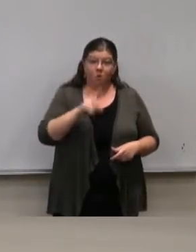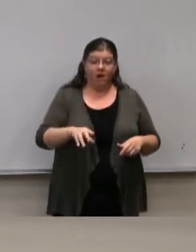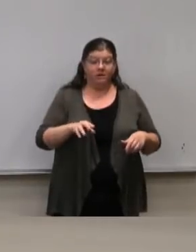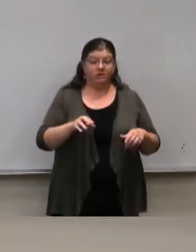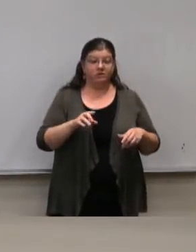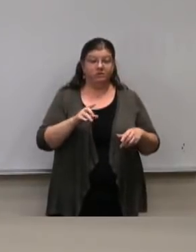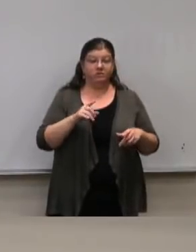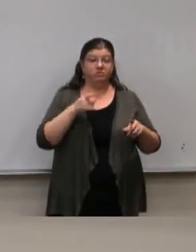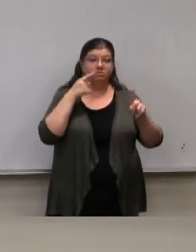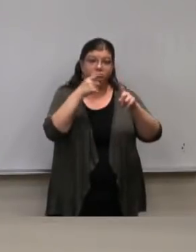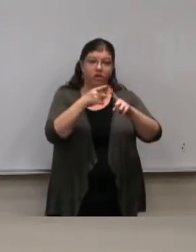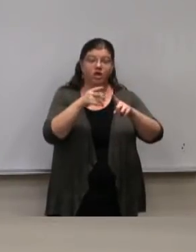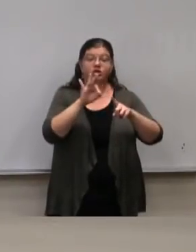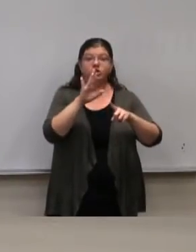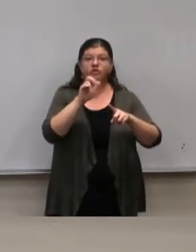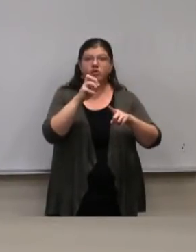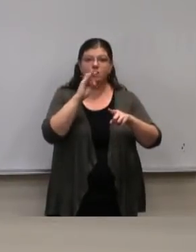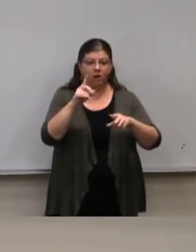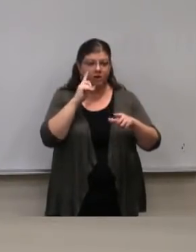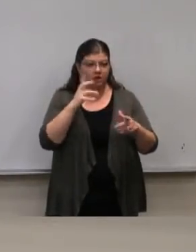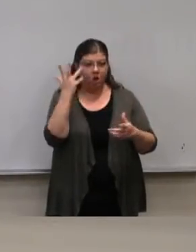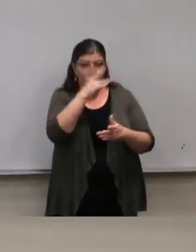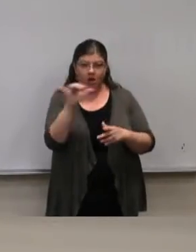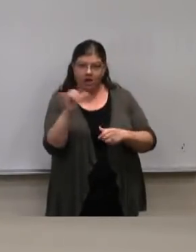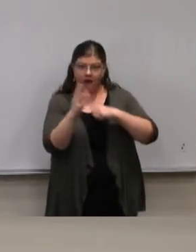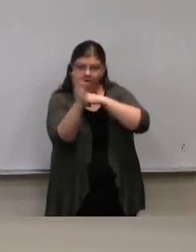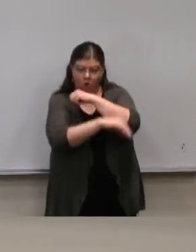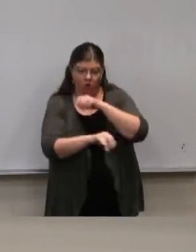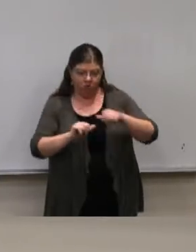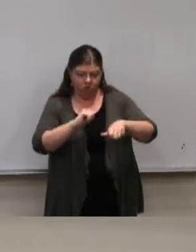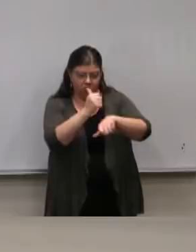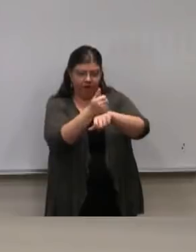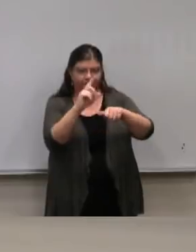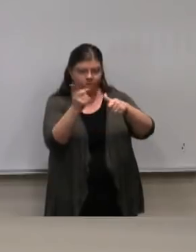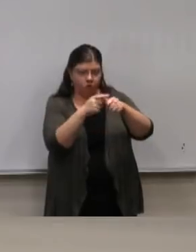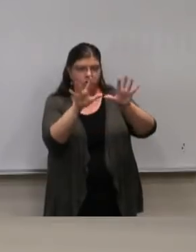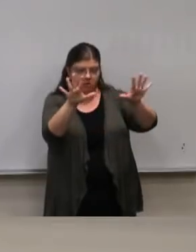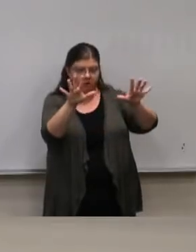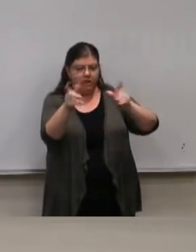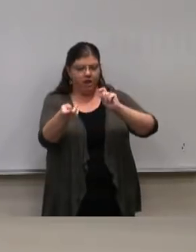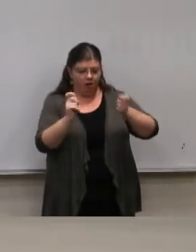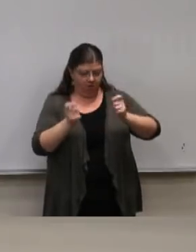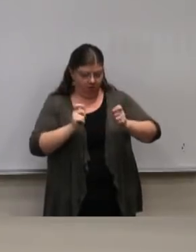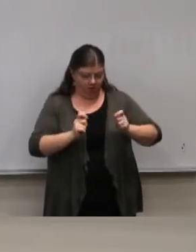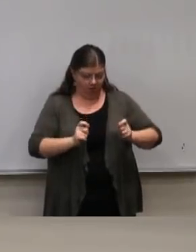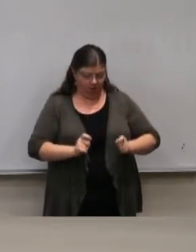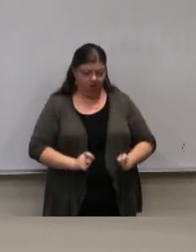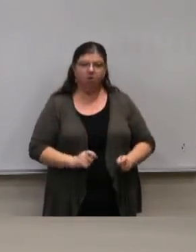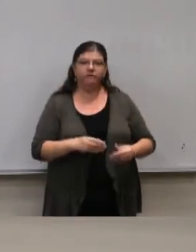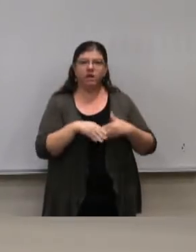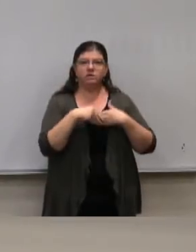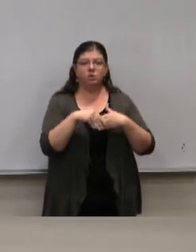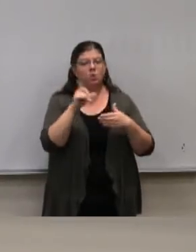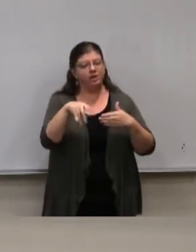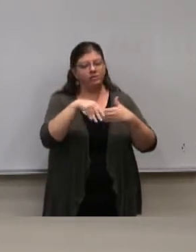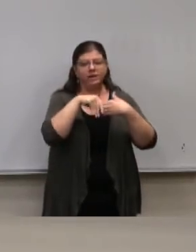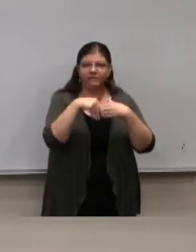Let's get the framework in place first for what we're going to do in the fall and then we'll be flexible across campus. That's, we've got to be flexible and transparent